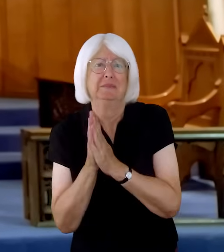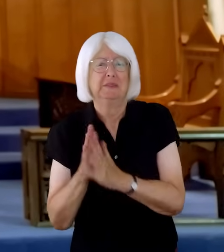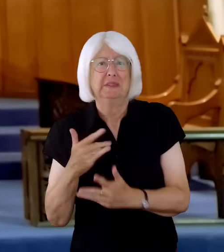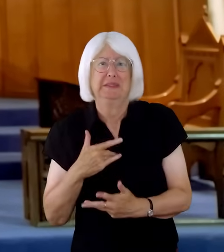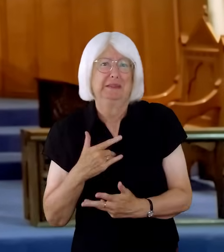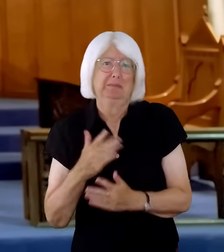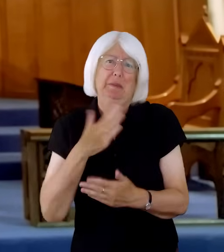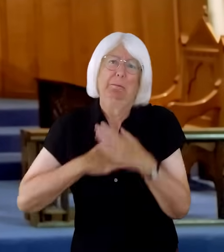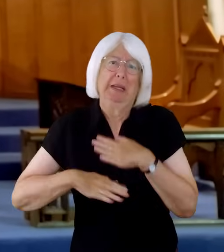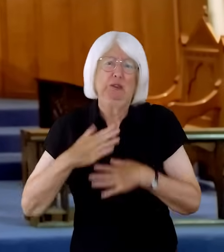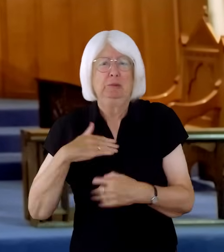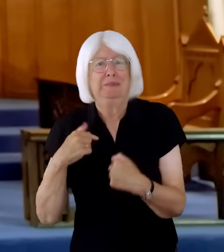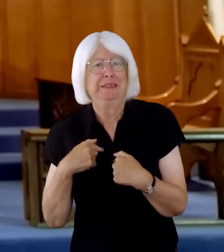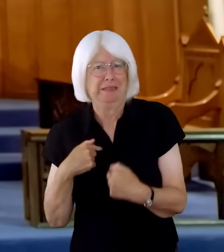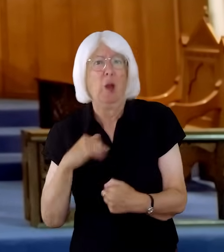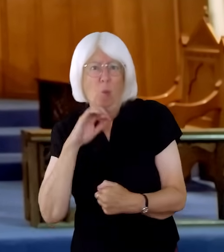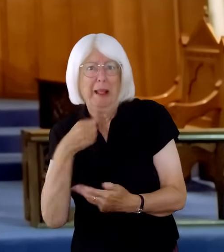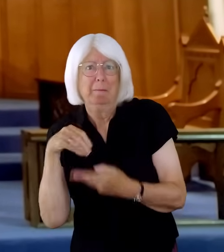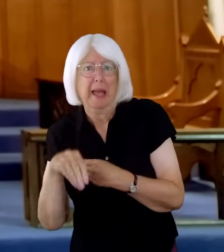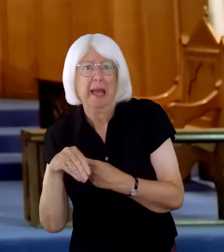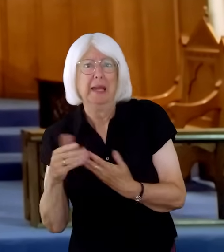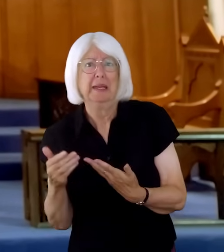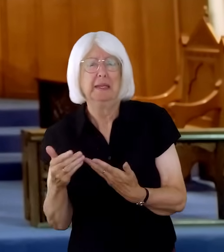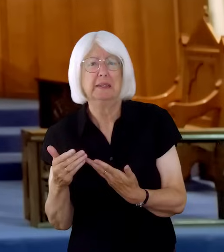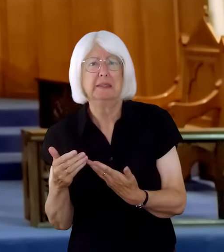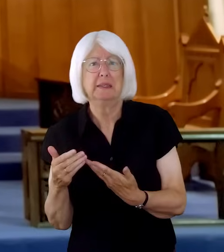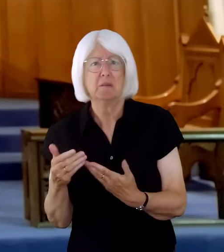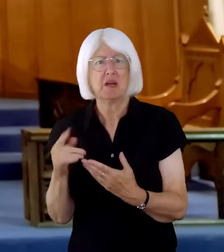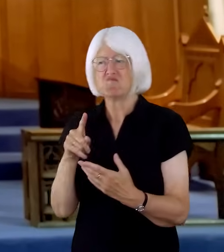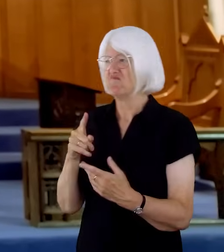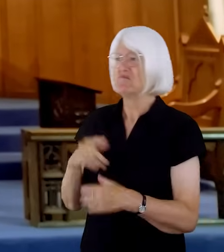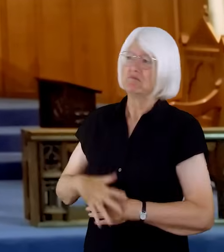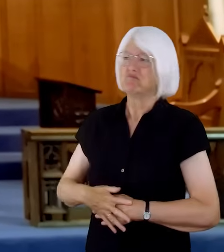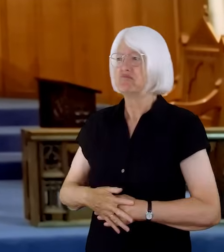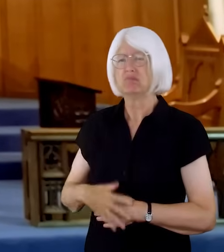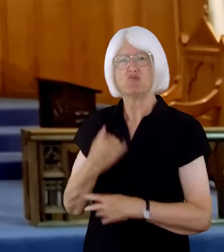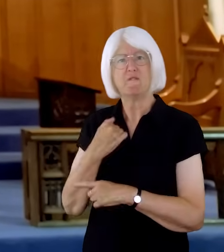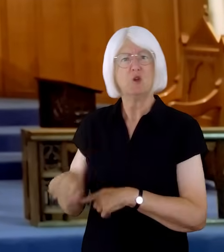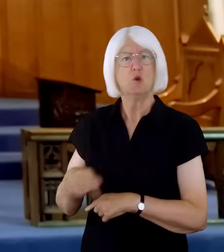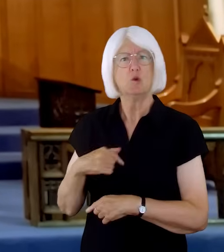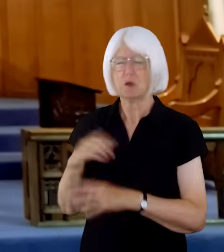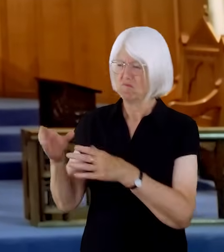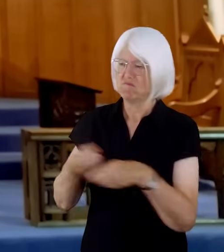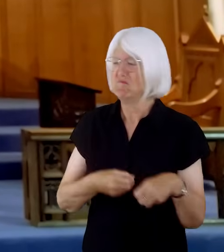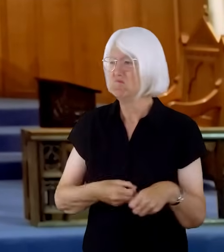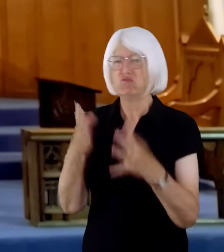with him, have patience with me and I will pay you. But he refused. Then he went and threw him